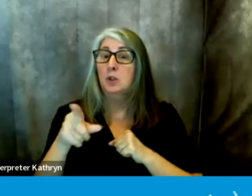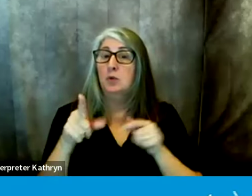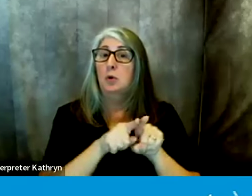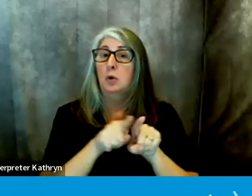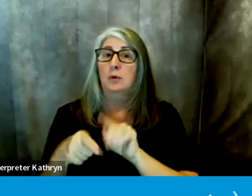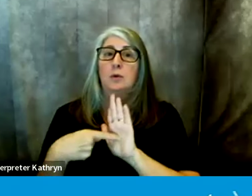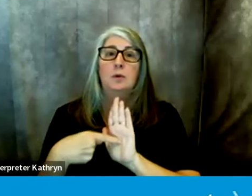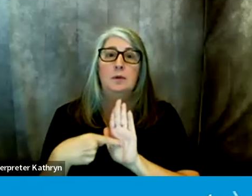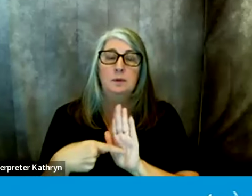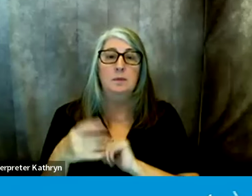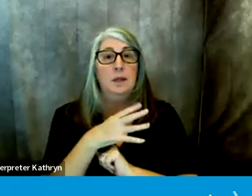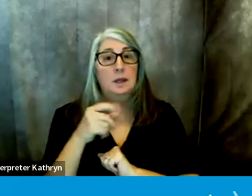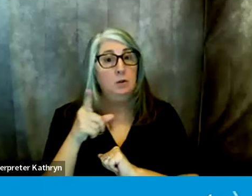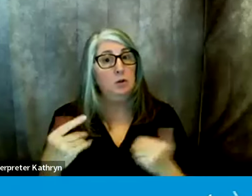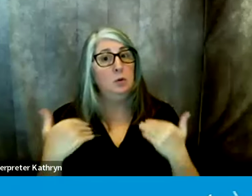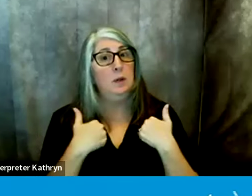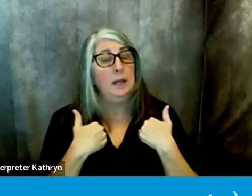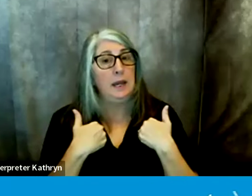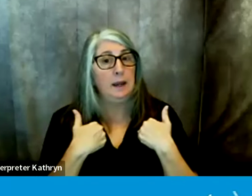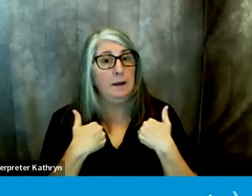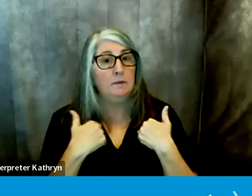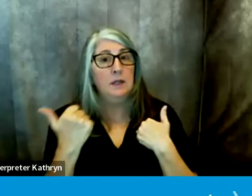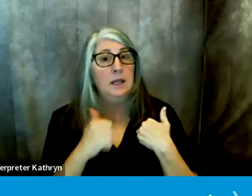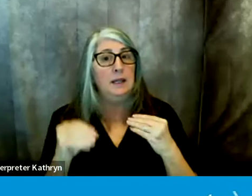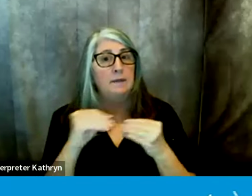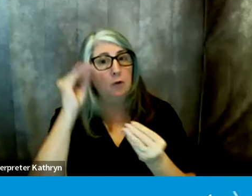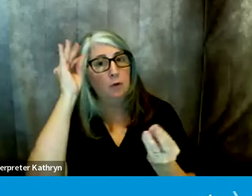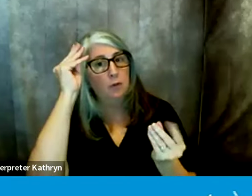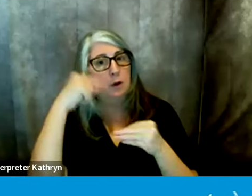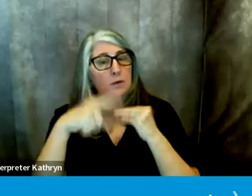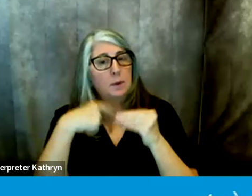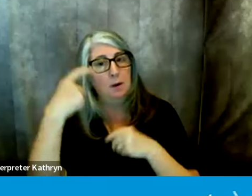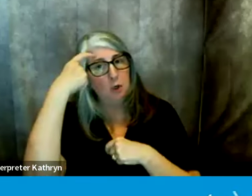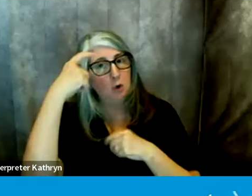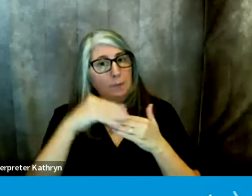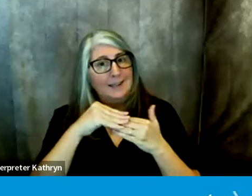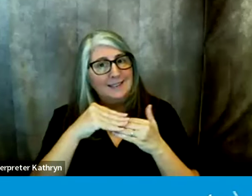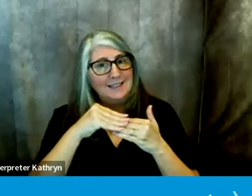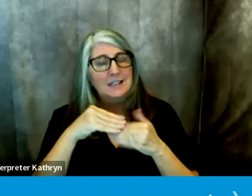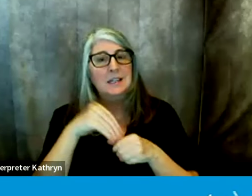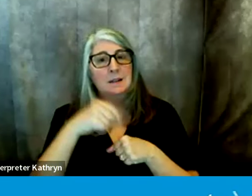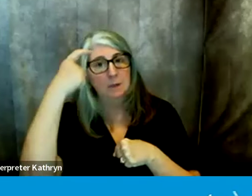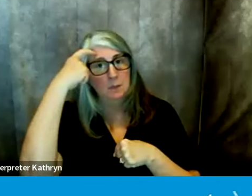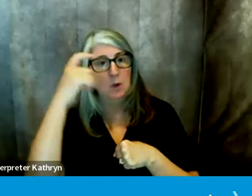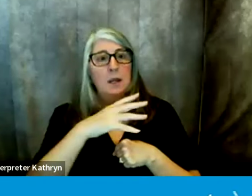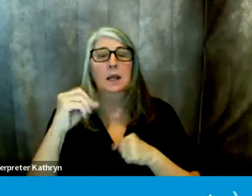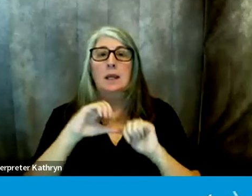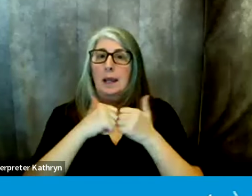Do you have any further thoughts about neuroplasticity in the brain and how that might work?